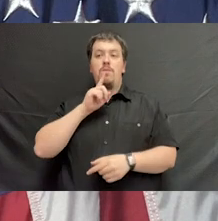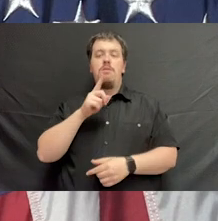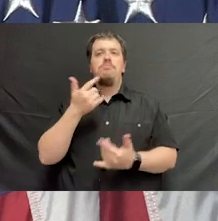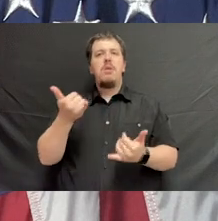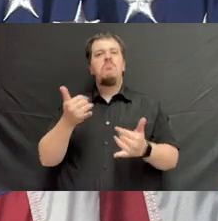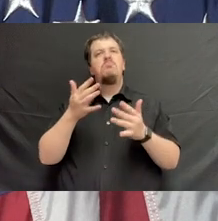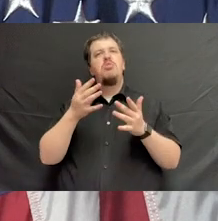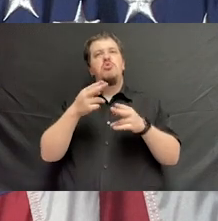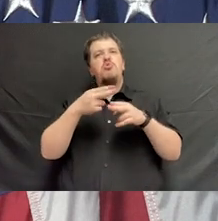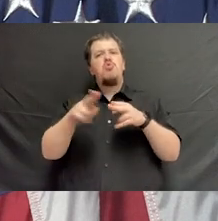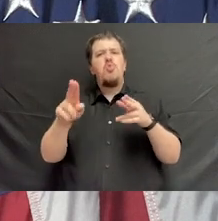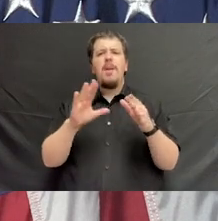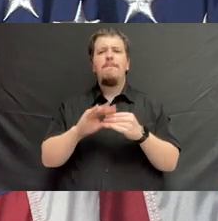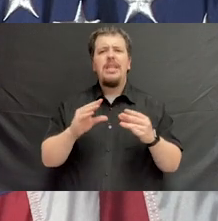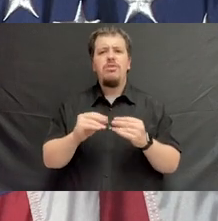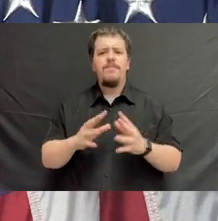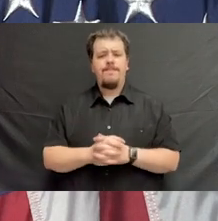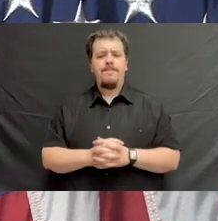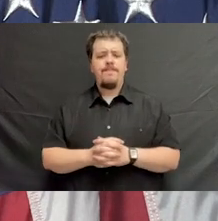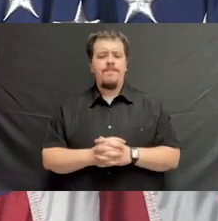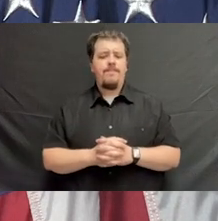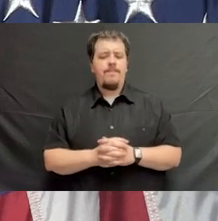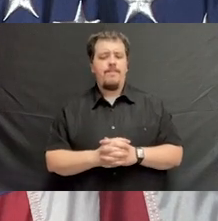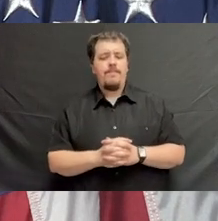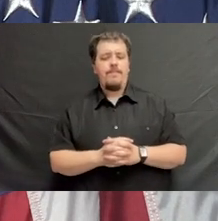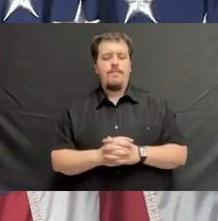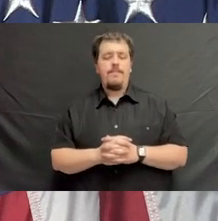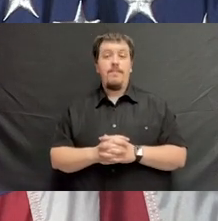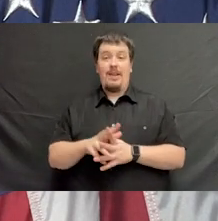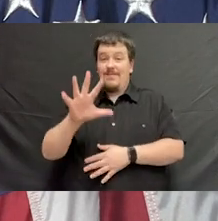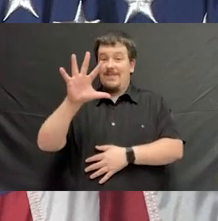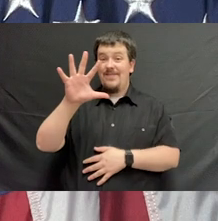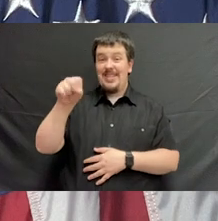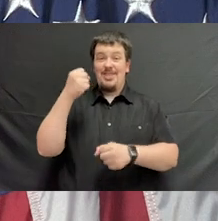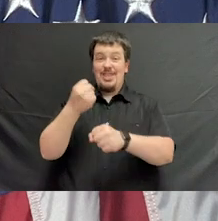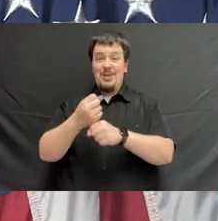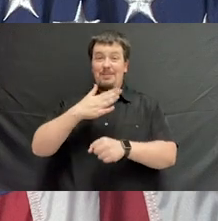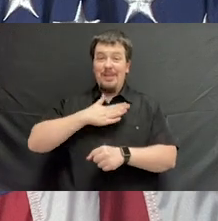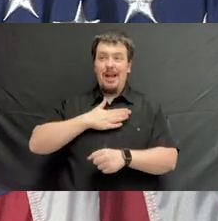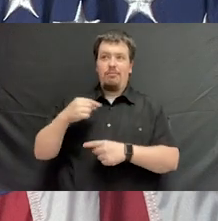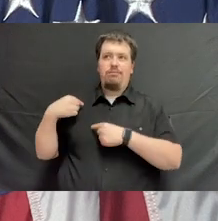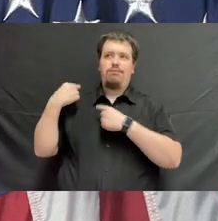And I want to leave you with just a brief message. And that 50 years of mine has gone by pretty fast